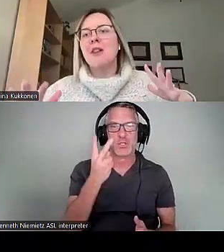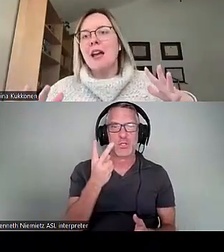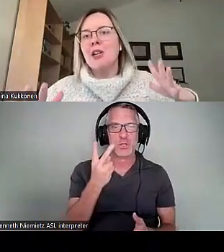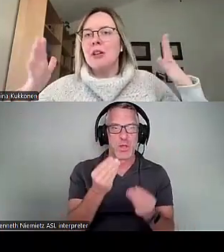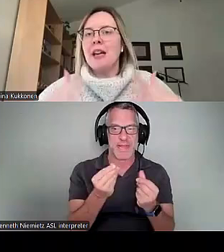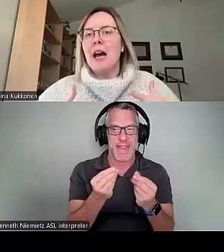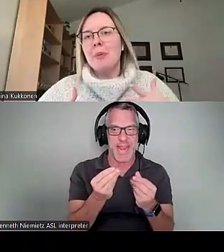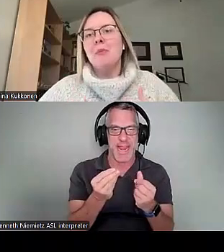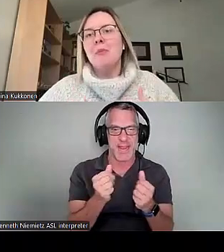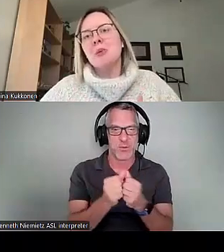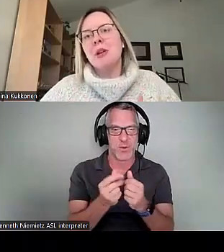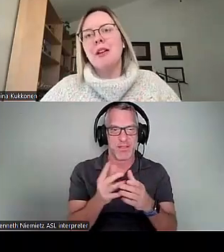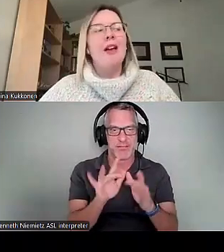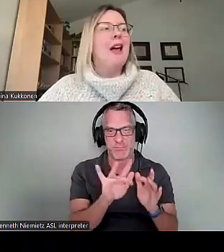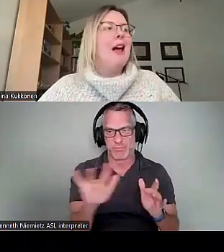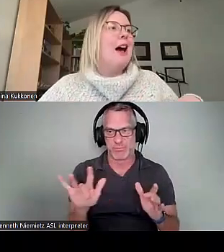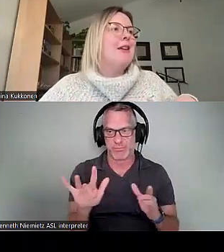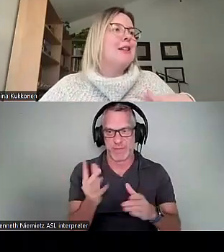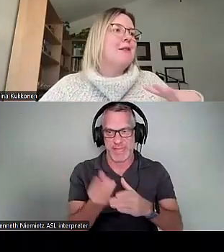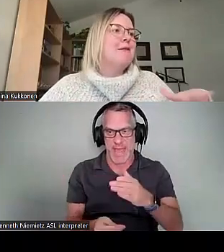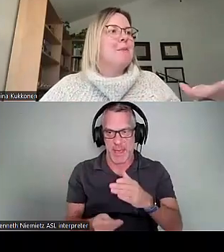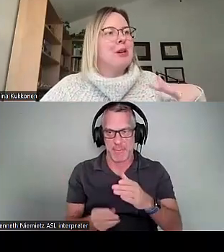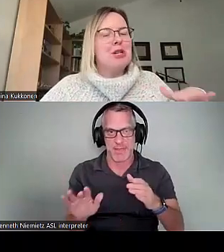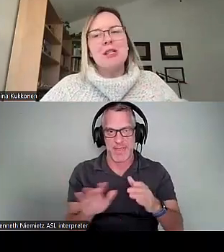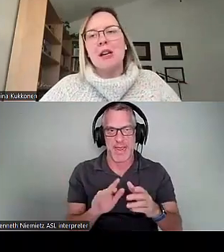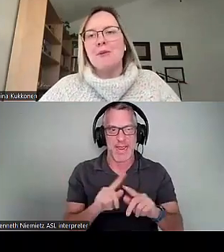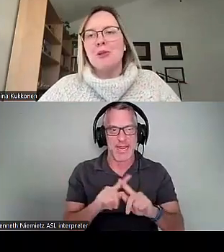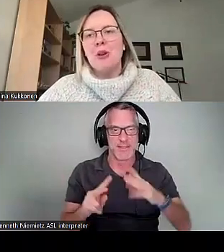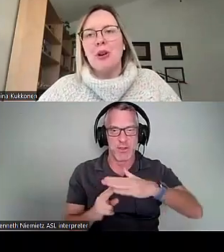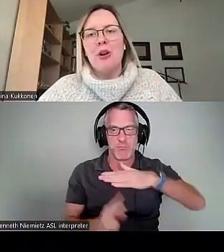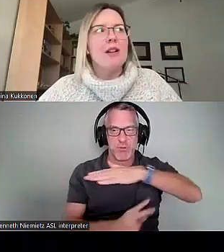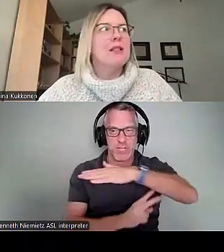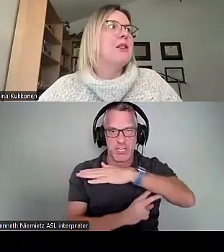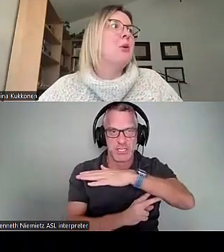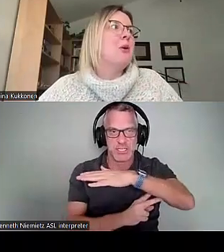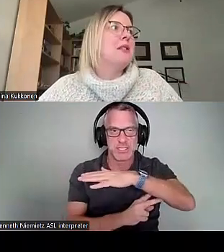land with a gap in between and then different bridges that I've drawn across. And the quote